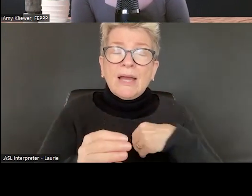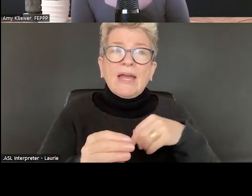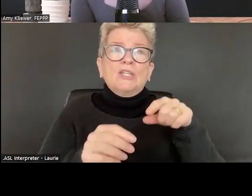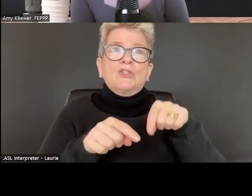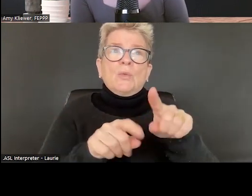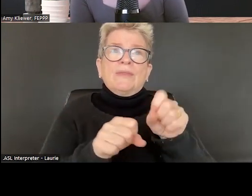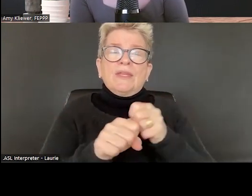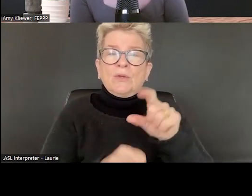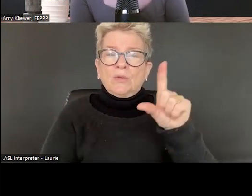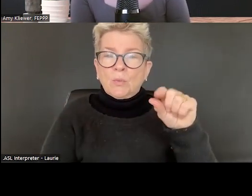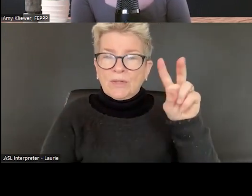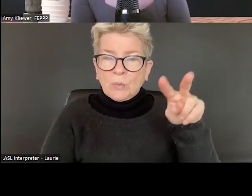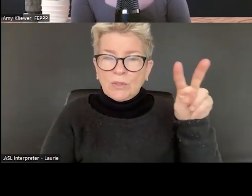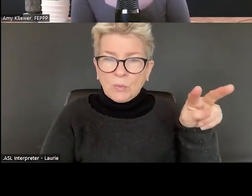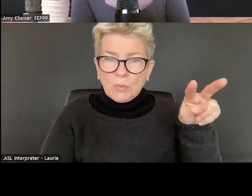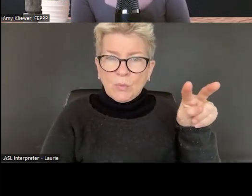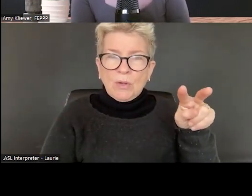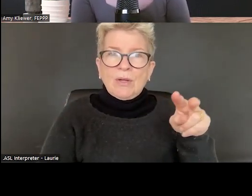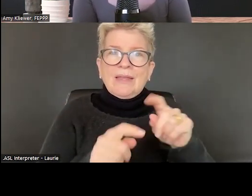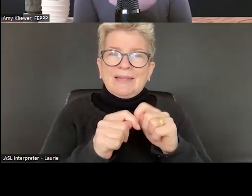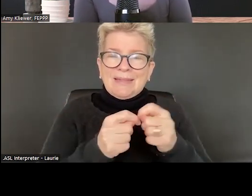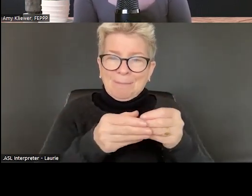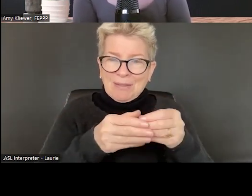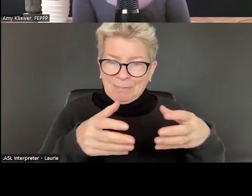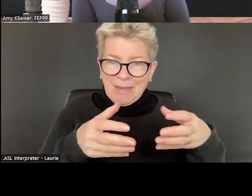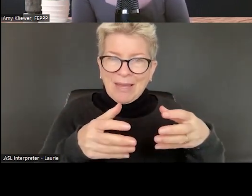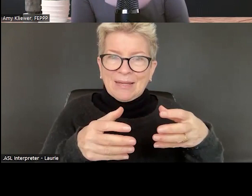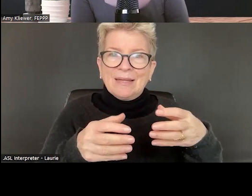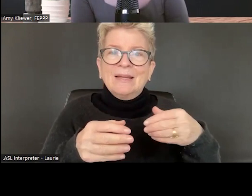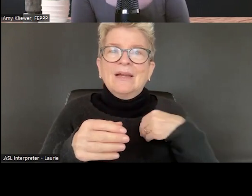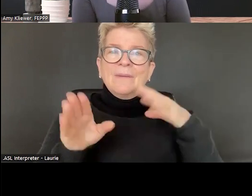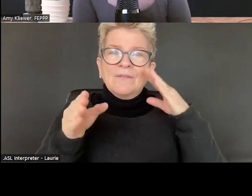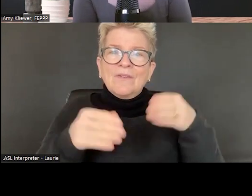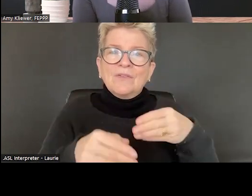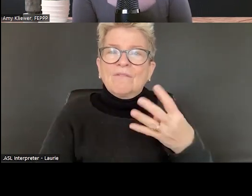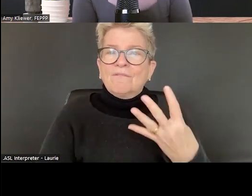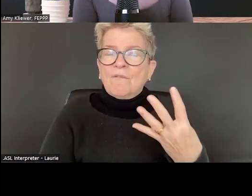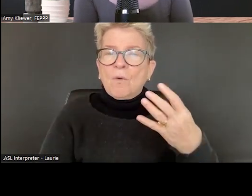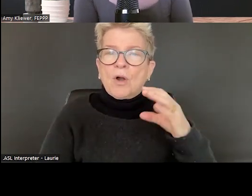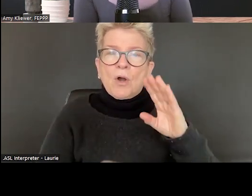our team expanded and has been focused on four core responsibilities, which is